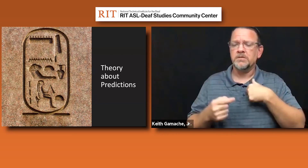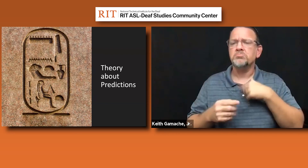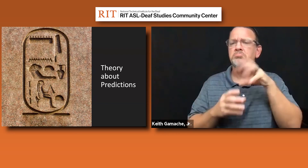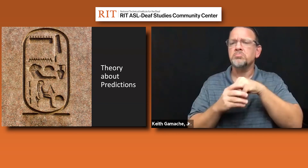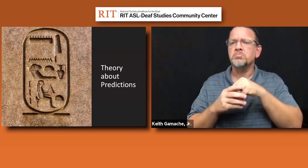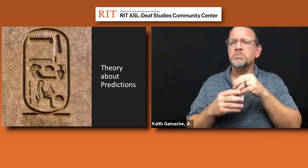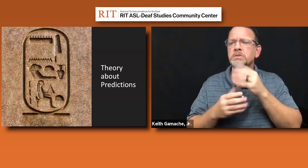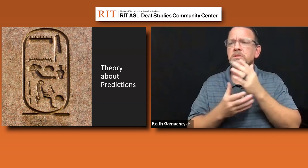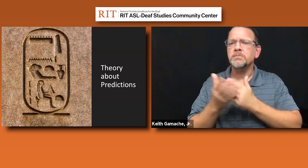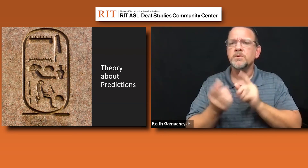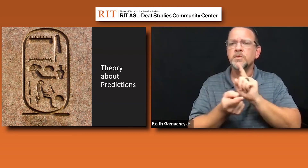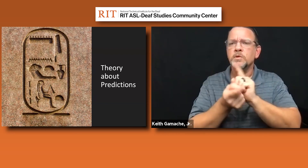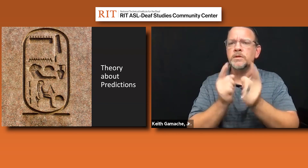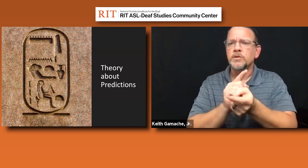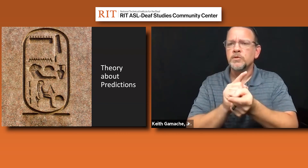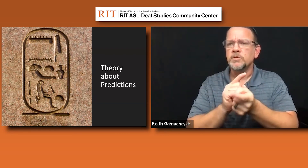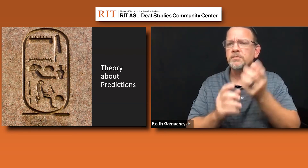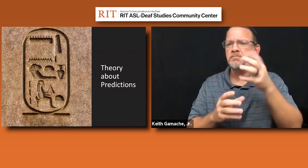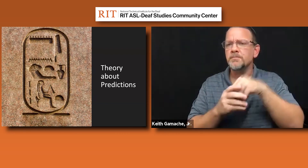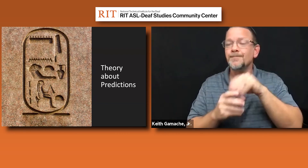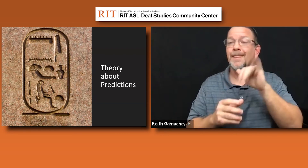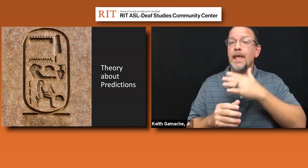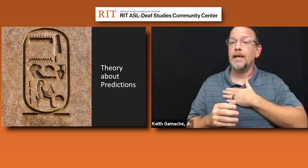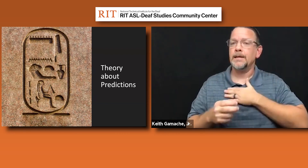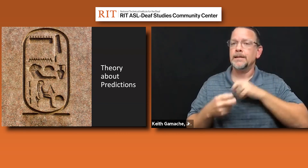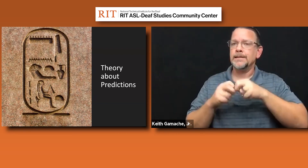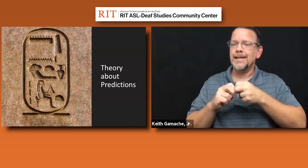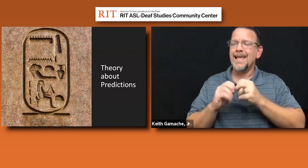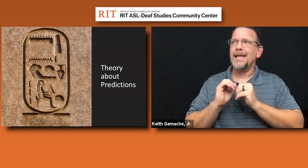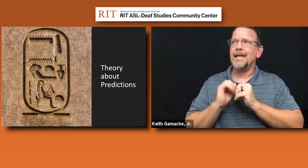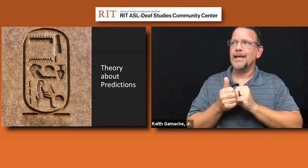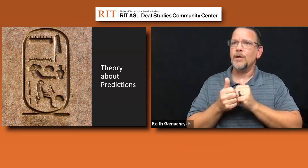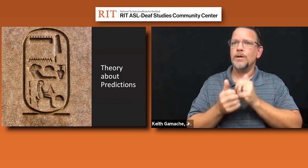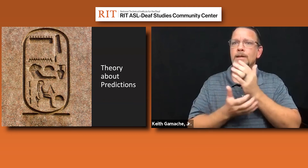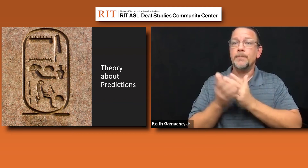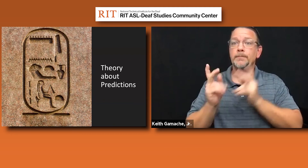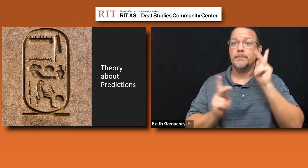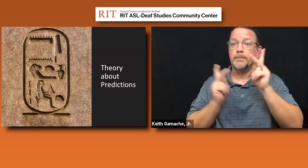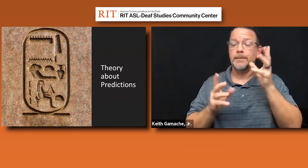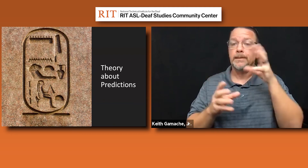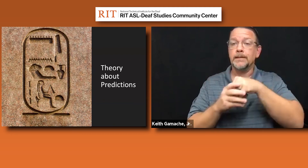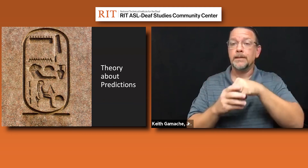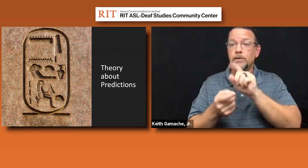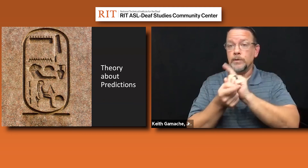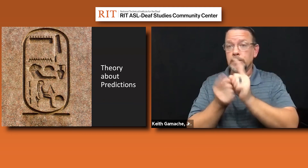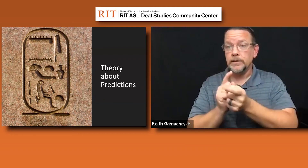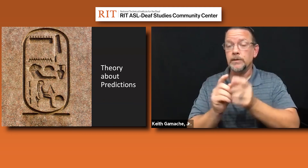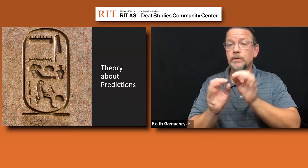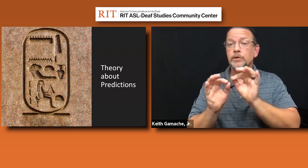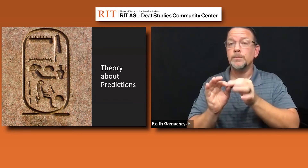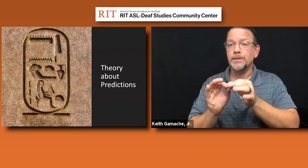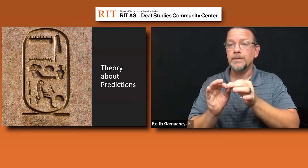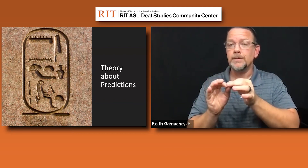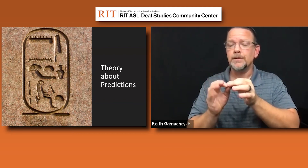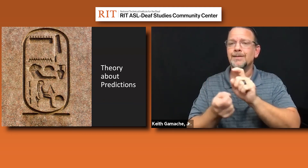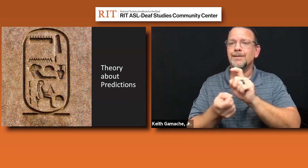and so I was thinking about how that relates to ASL and how sometimes, when we translate,